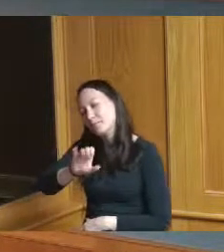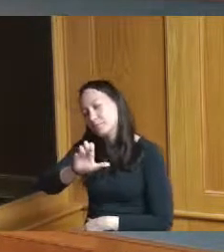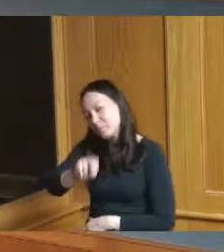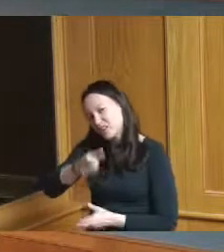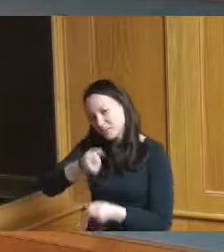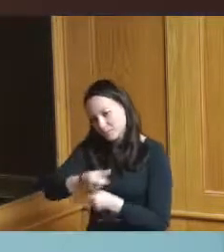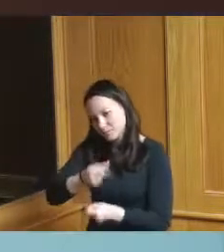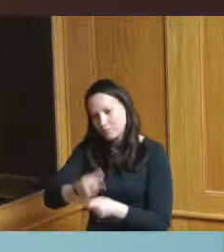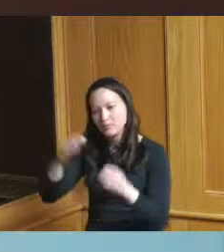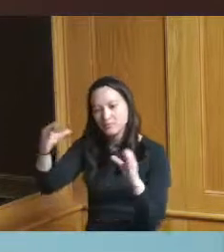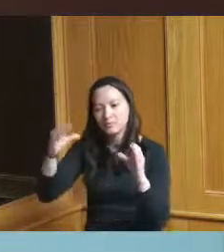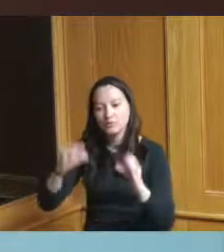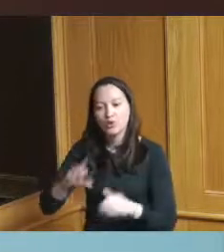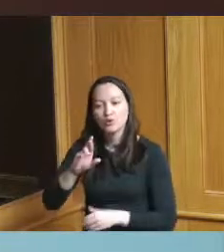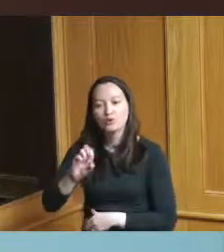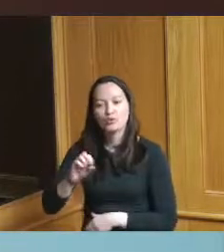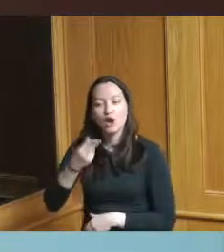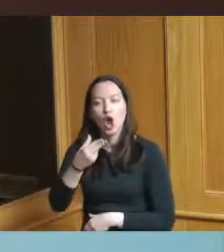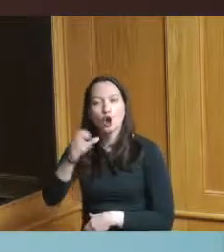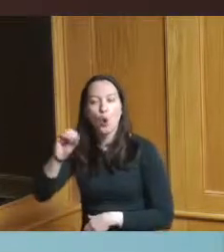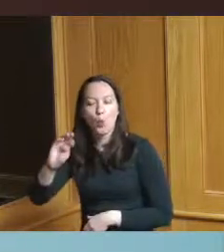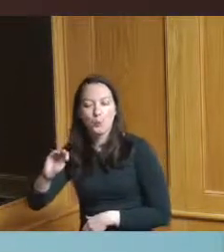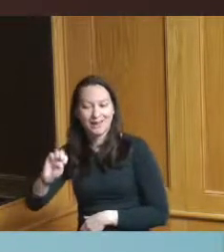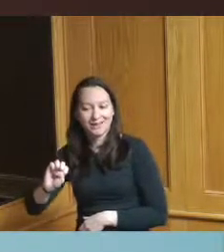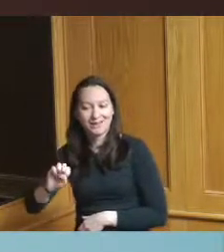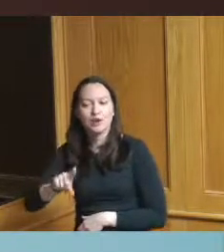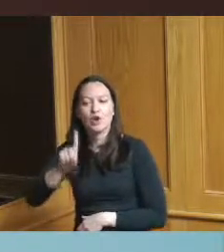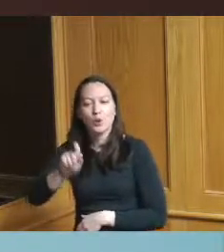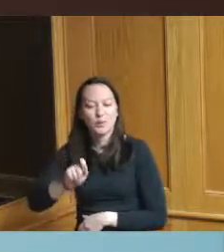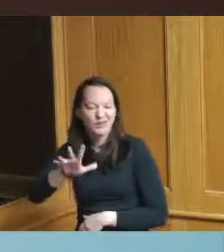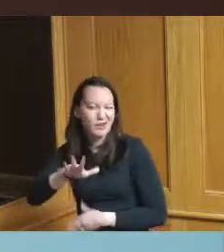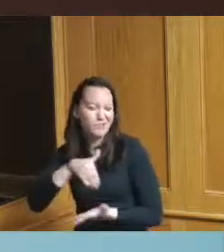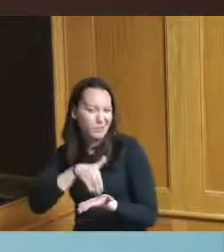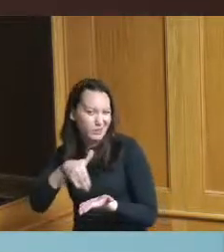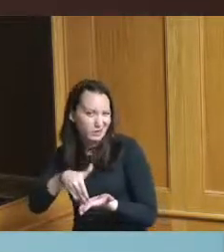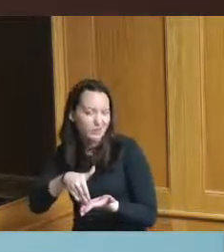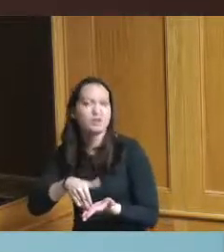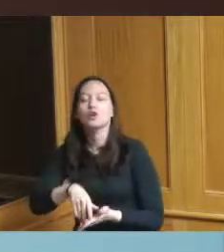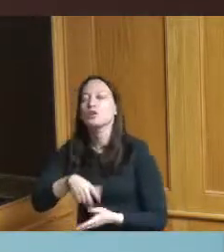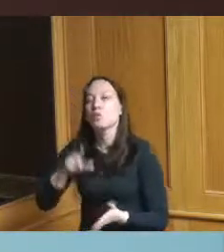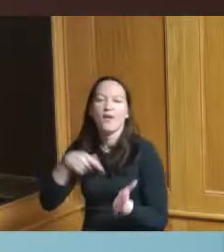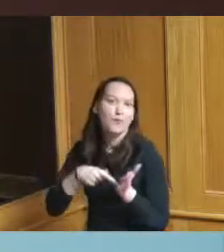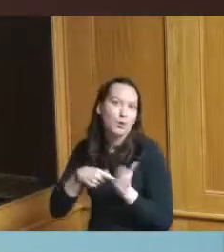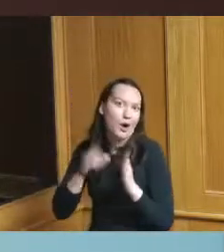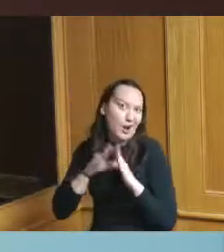home piece which is 1.5 million a year and that's more for affordable housing type programs and then